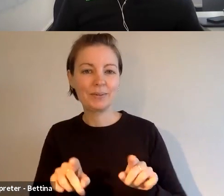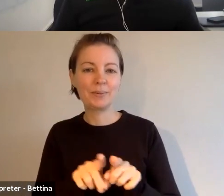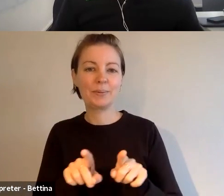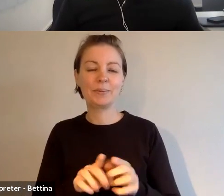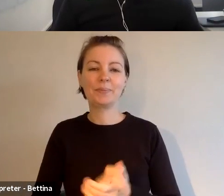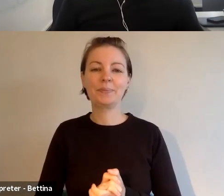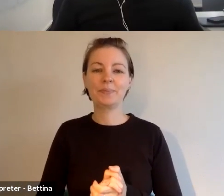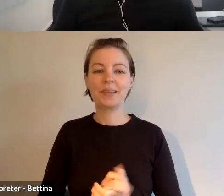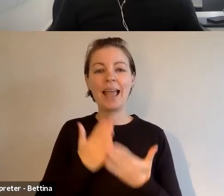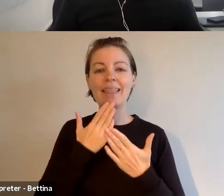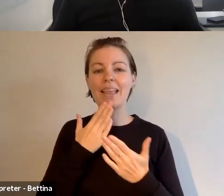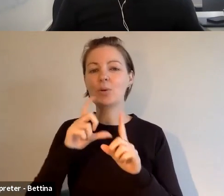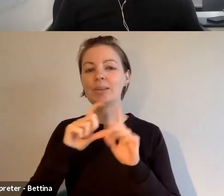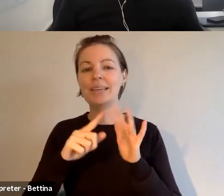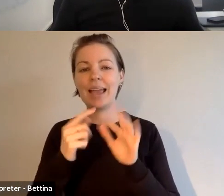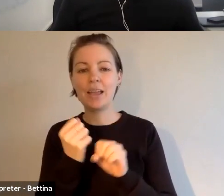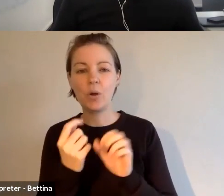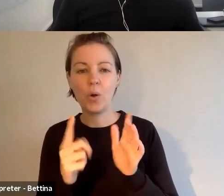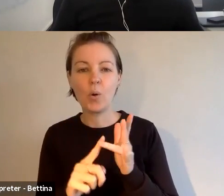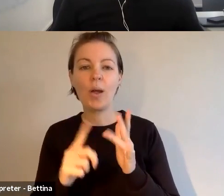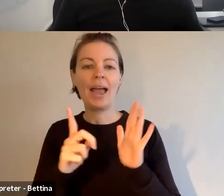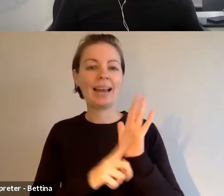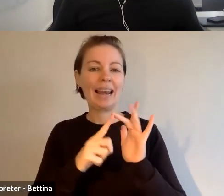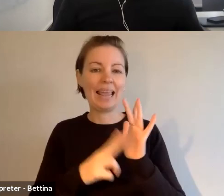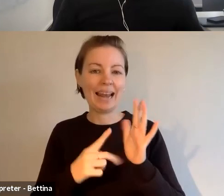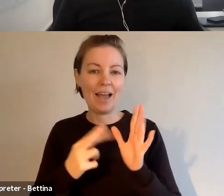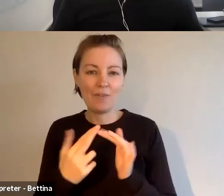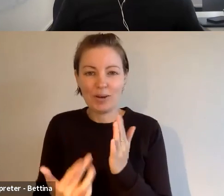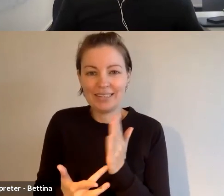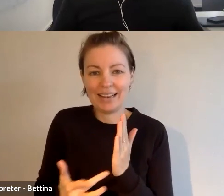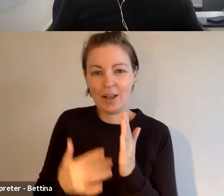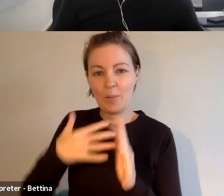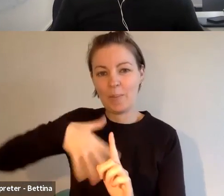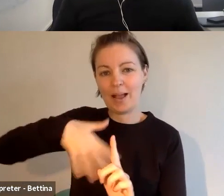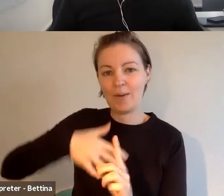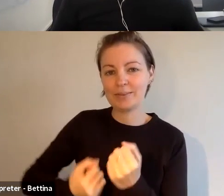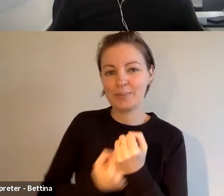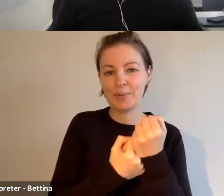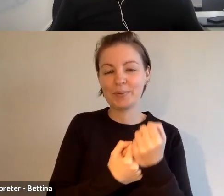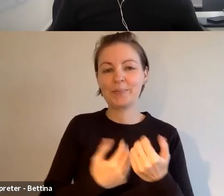And thanks to Diego and Lena for holding it all up in the background. Creativity at work